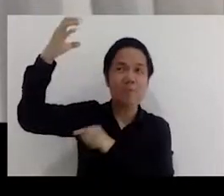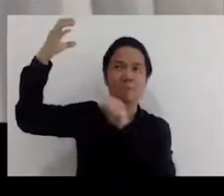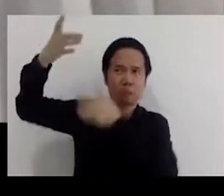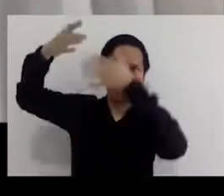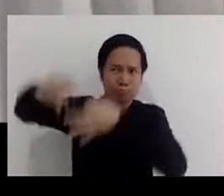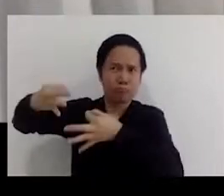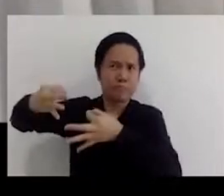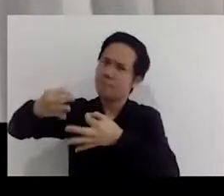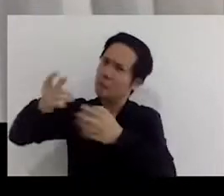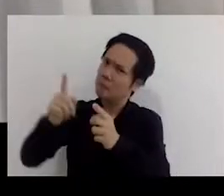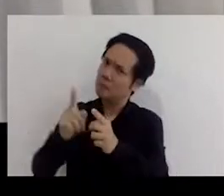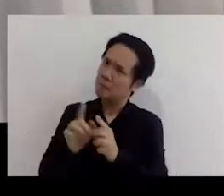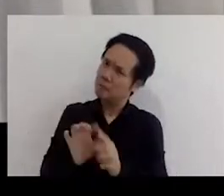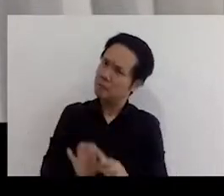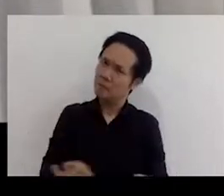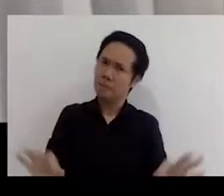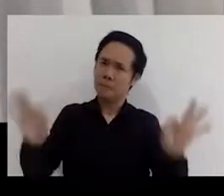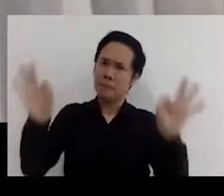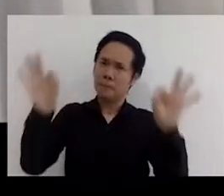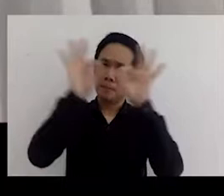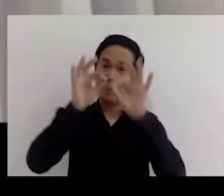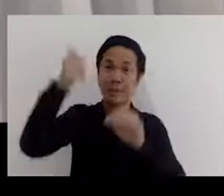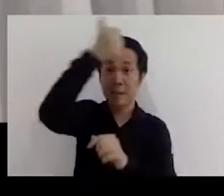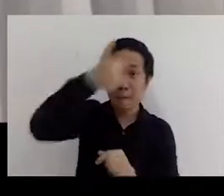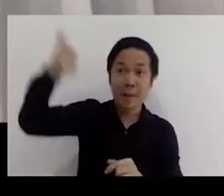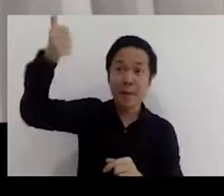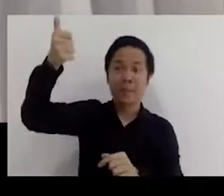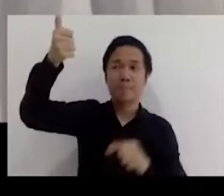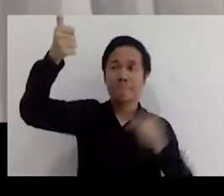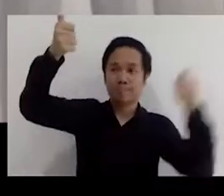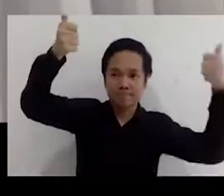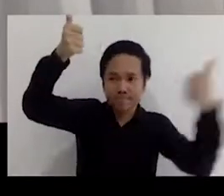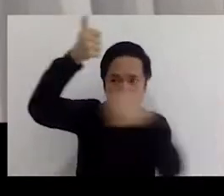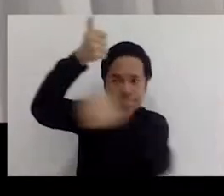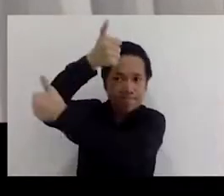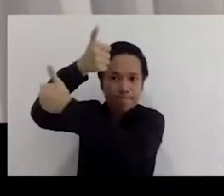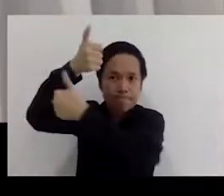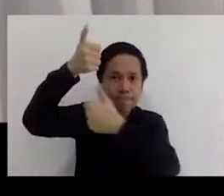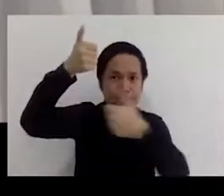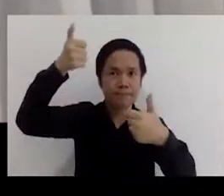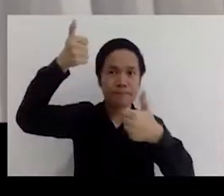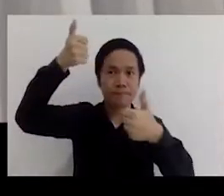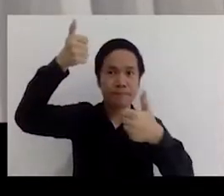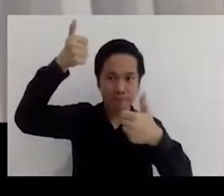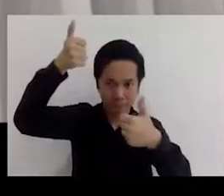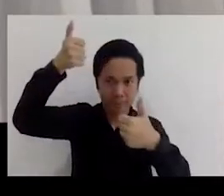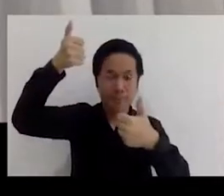And the agencies inside the States Parties.